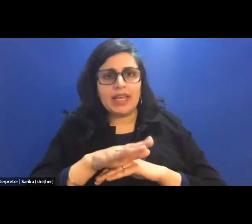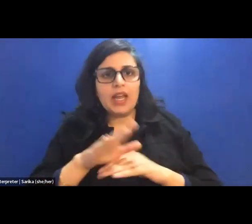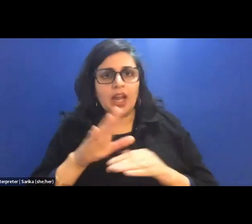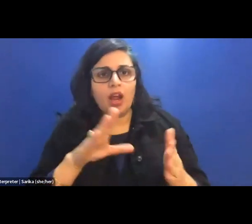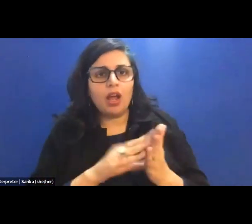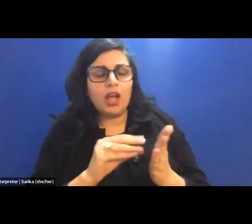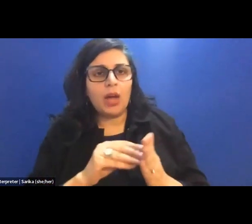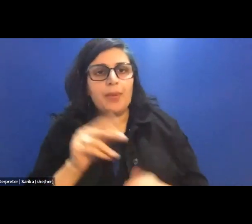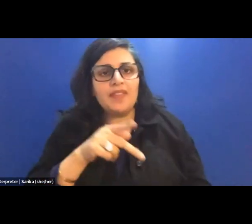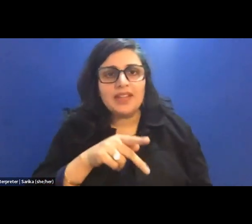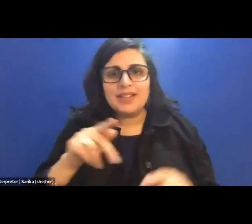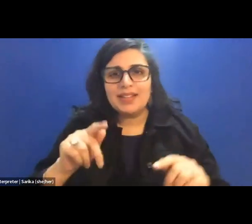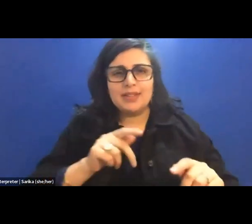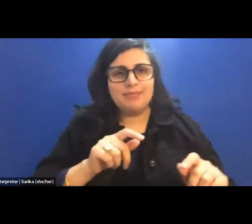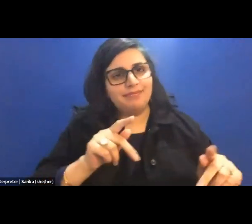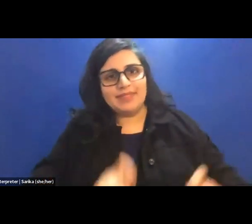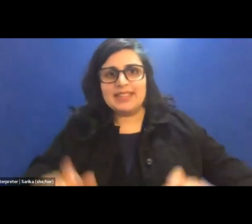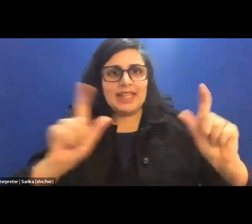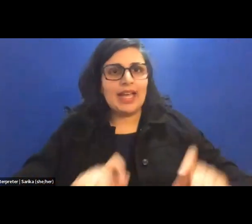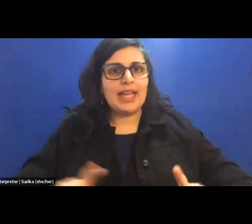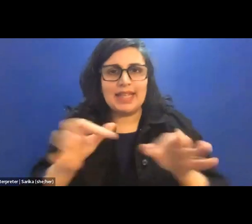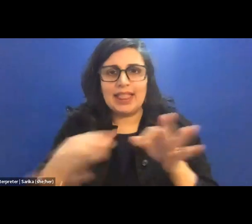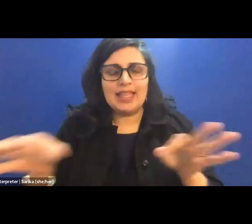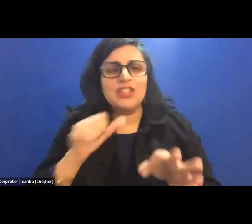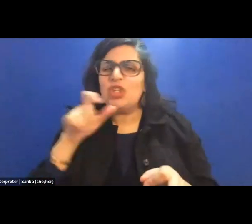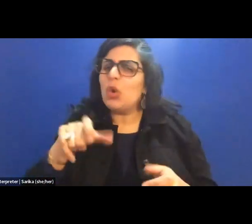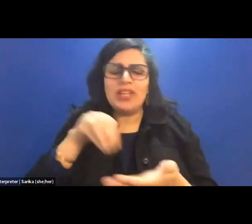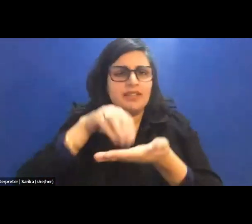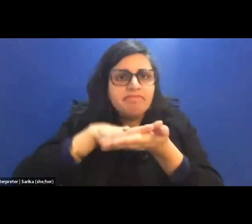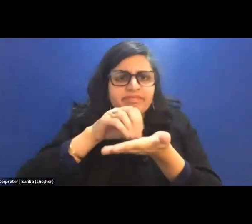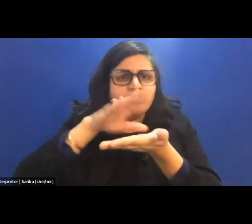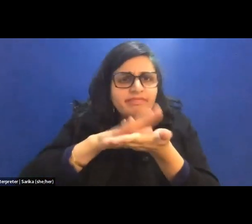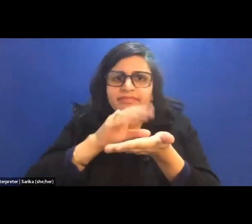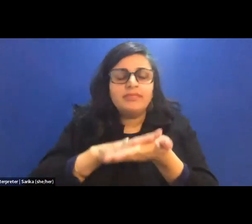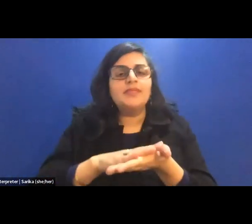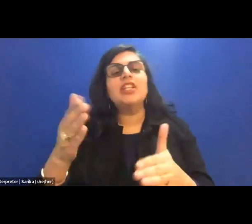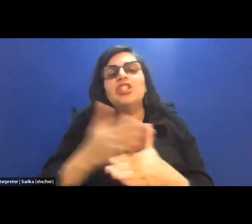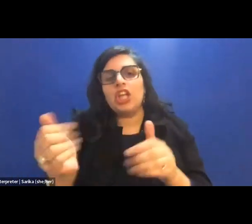and will be available on our web site later tonight. We will send out a copy of the slides and the links with the